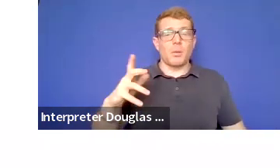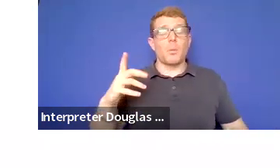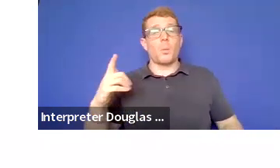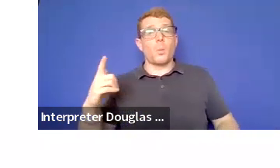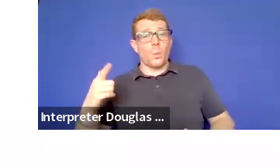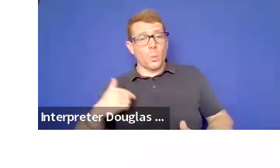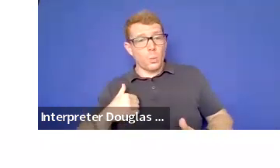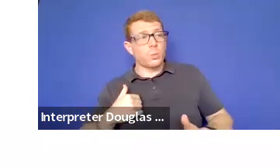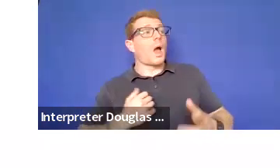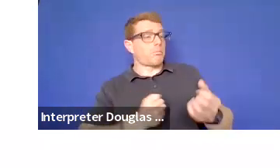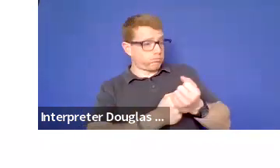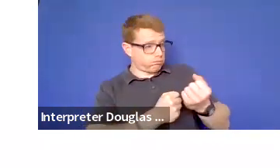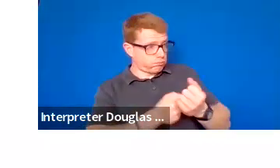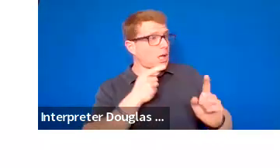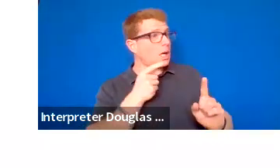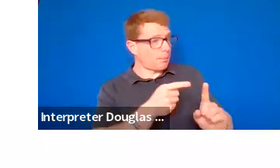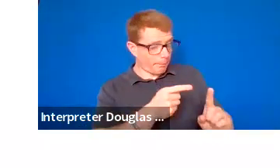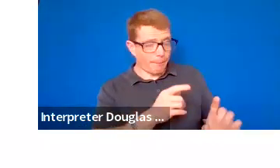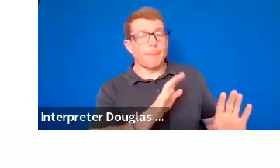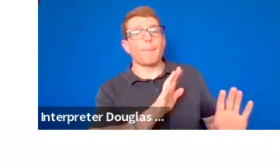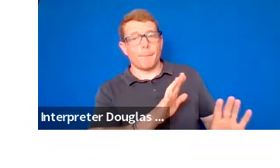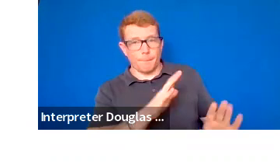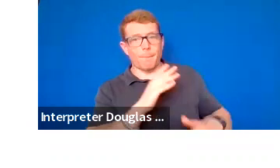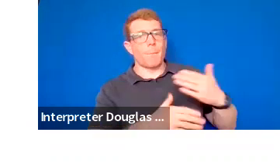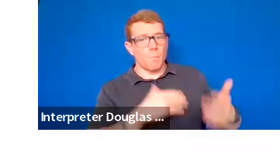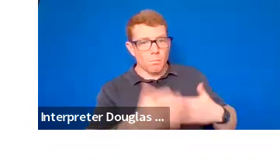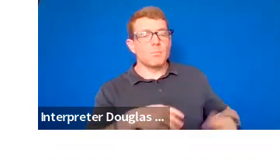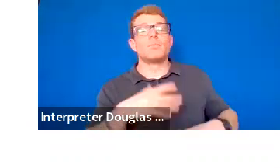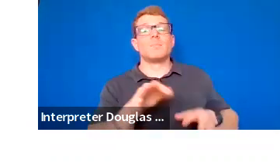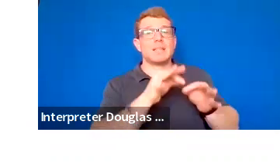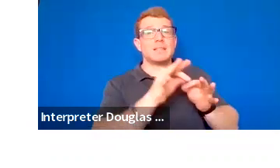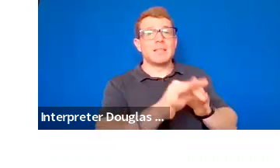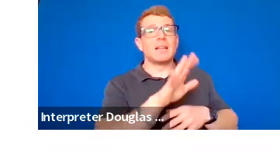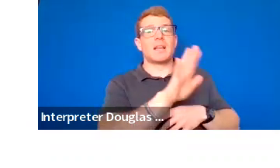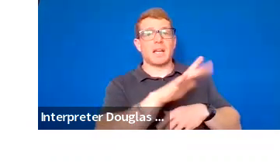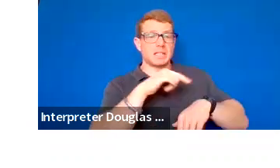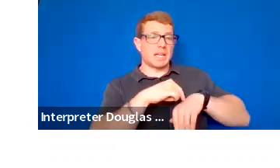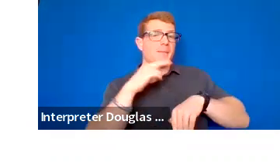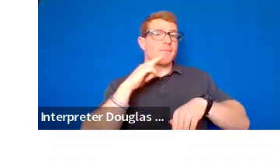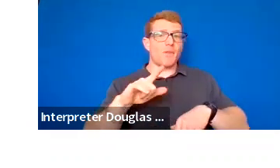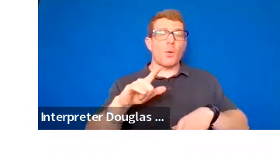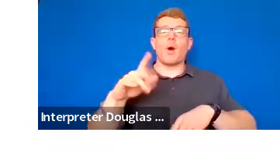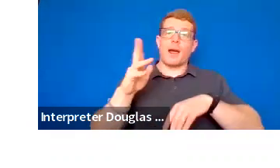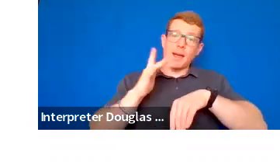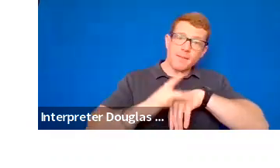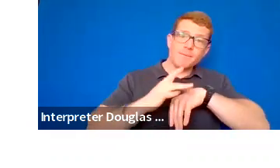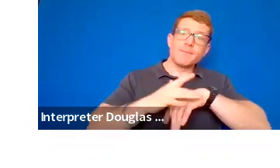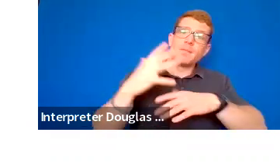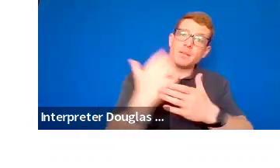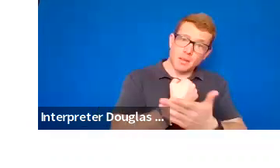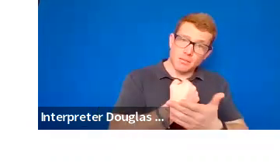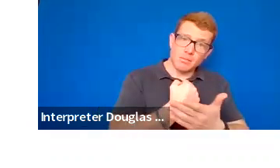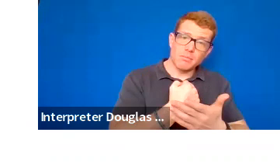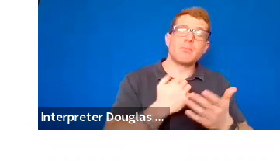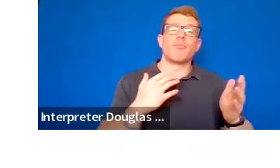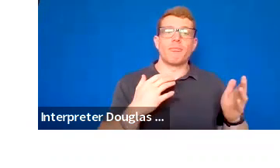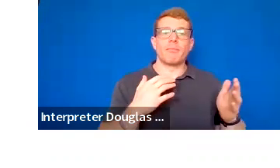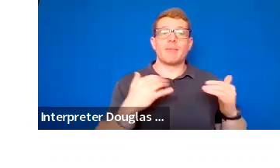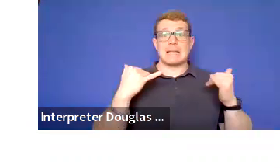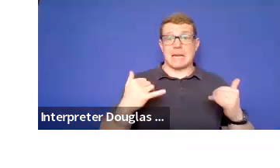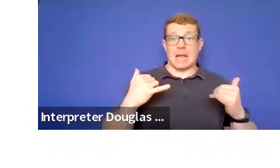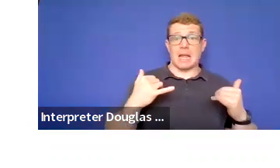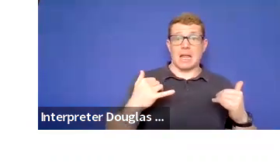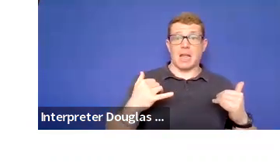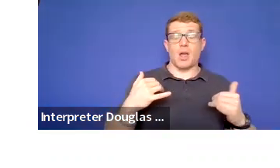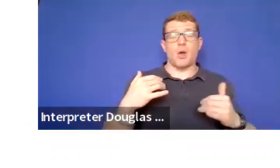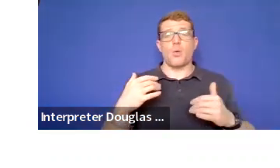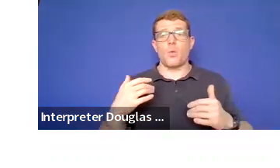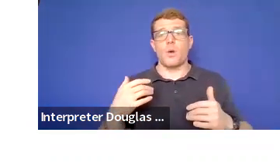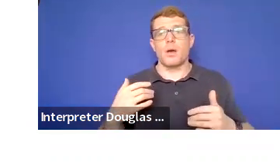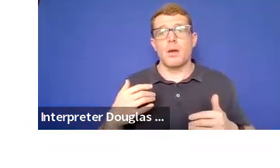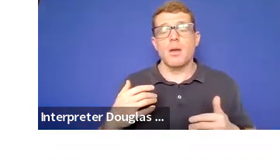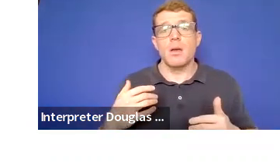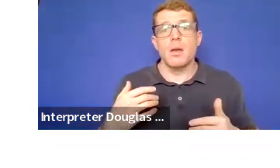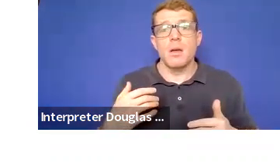That would include his 9 month, hour, period. He has extended period of eligibility, and until now 8 working center that we had not spoken too much about calls.